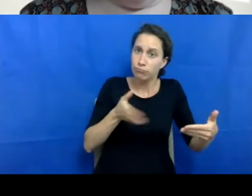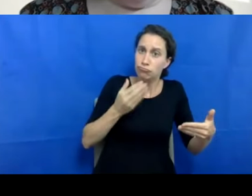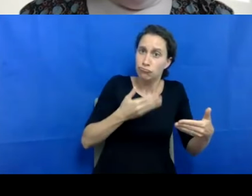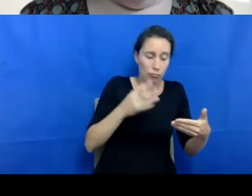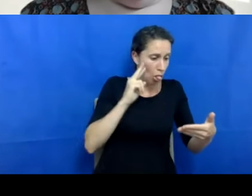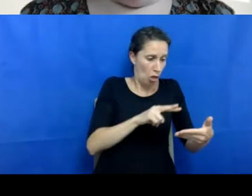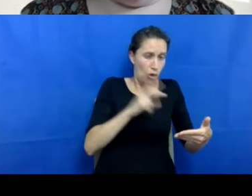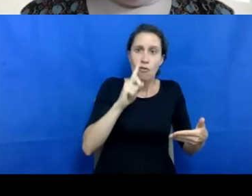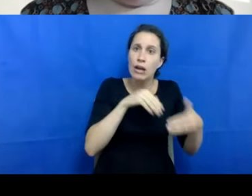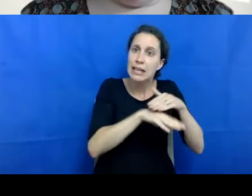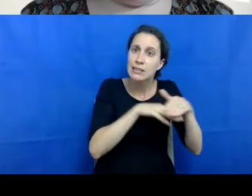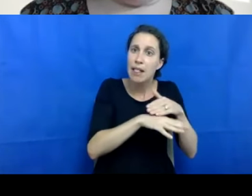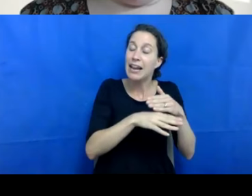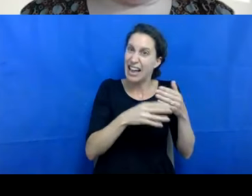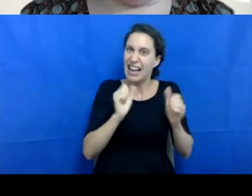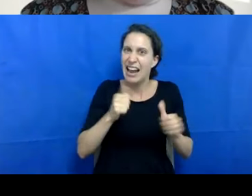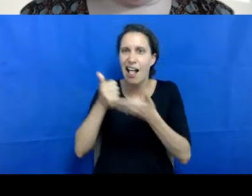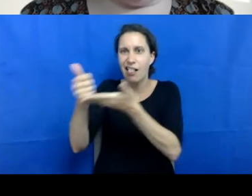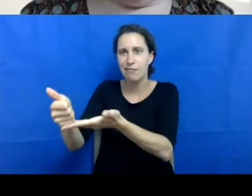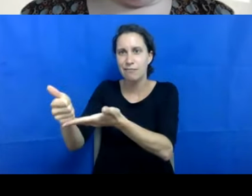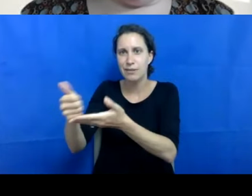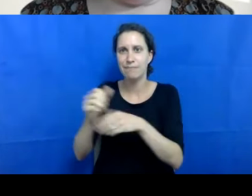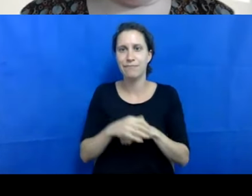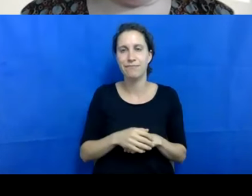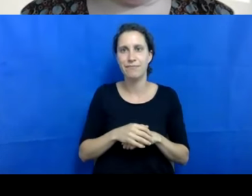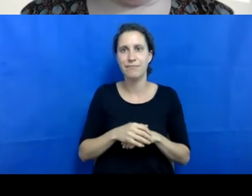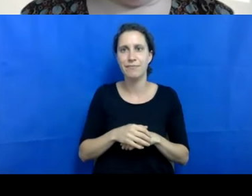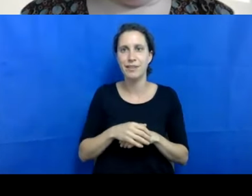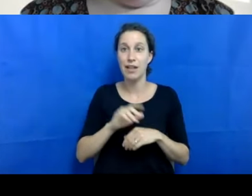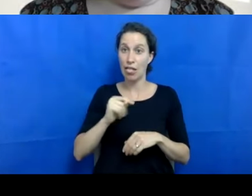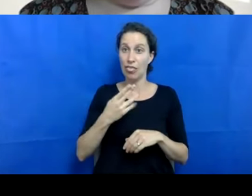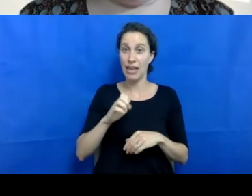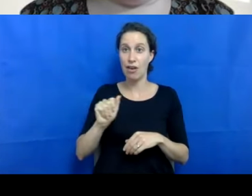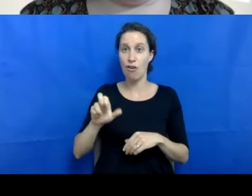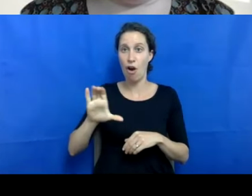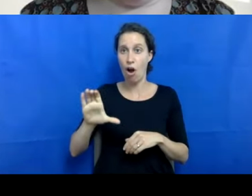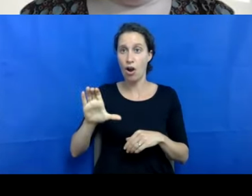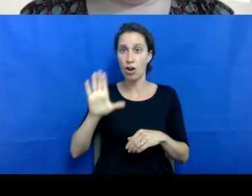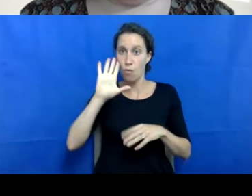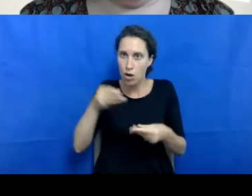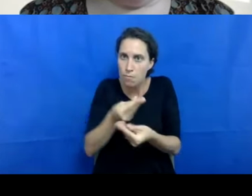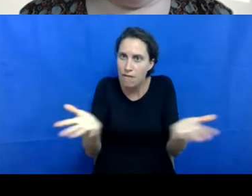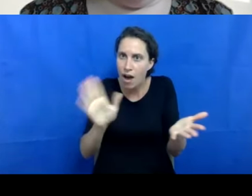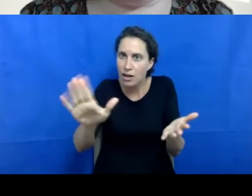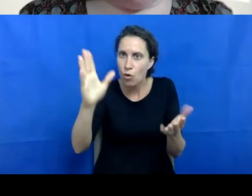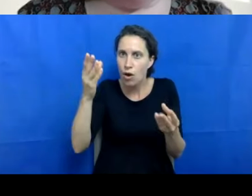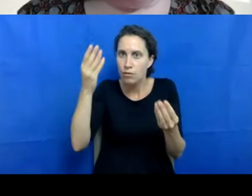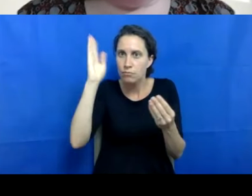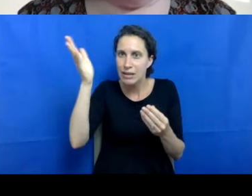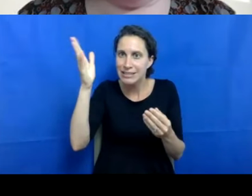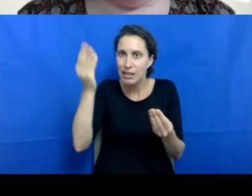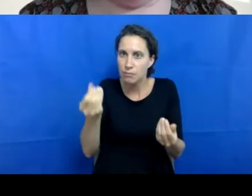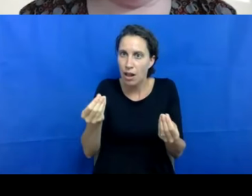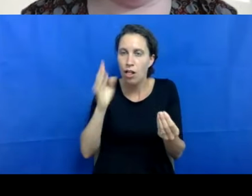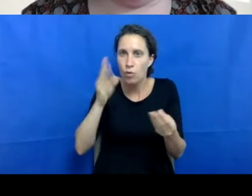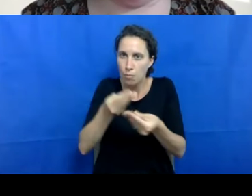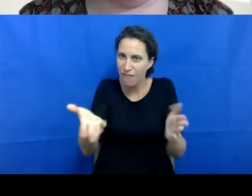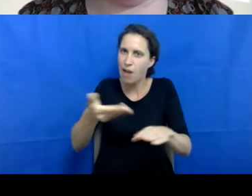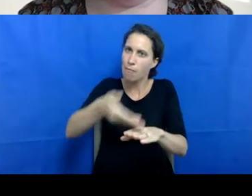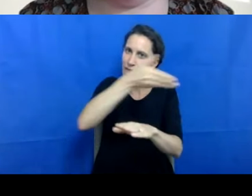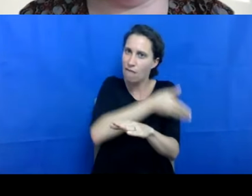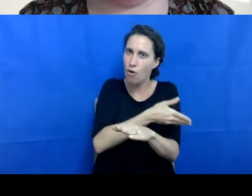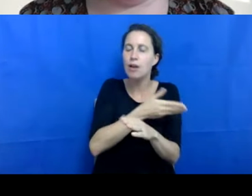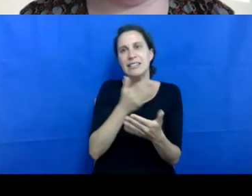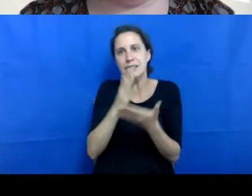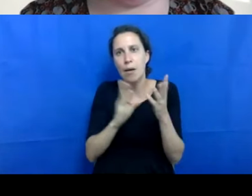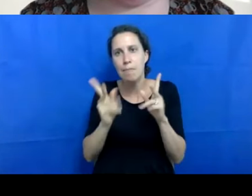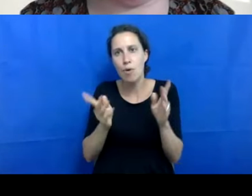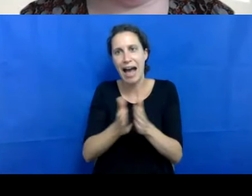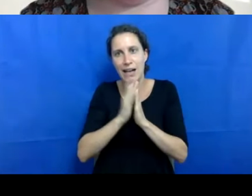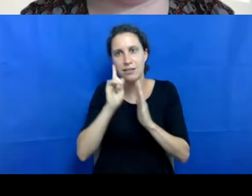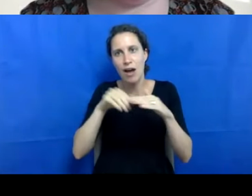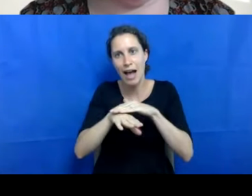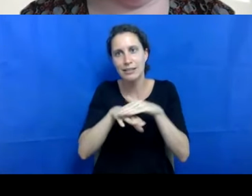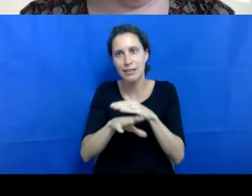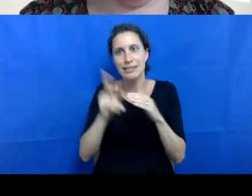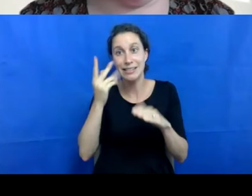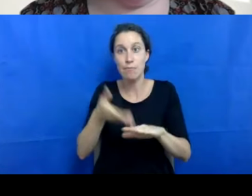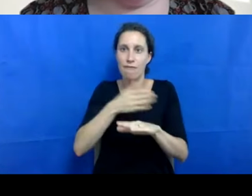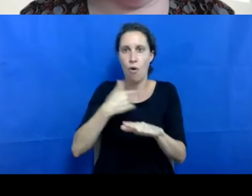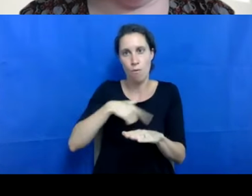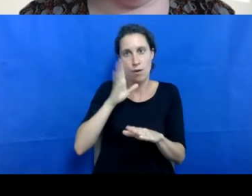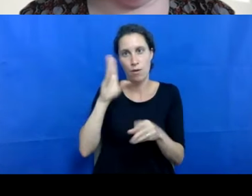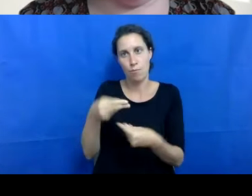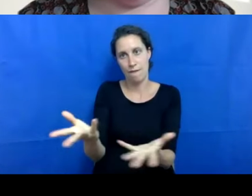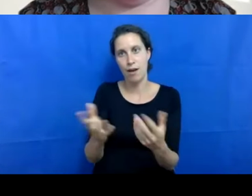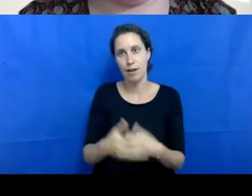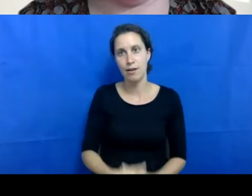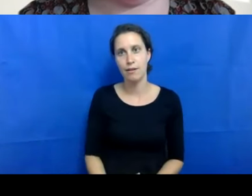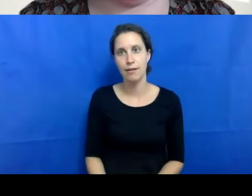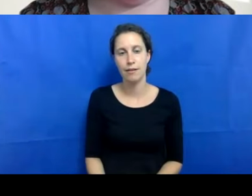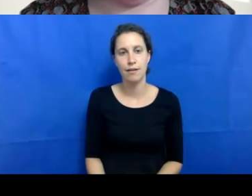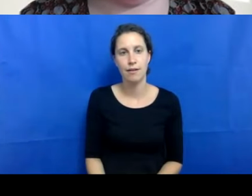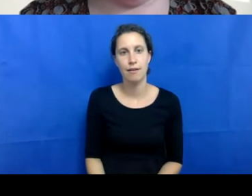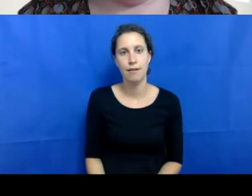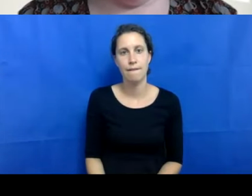We also will provide this to attendees in advance of the event for those especially who are requesting it for access reasons.